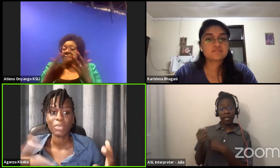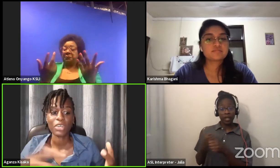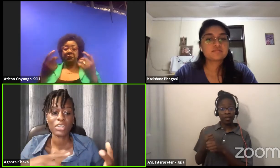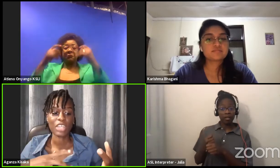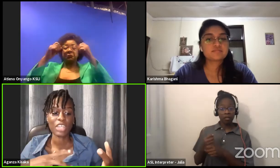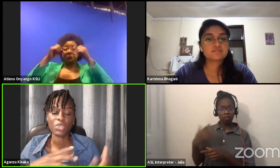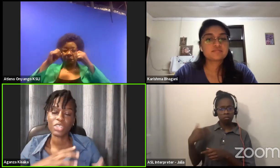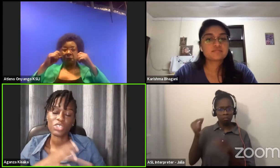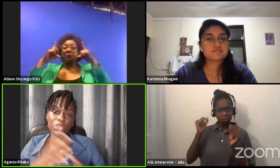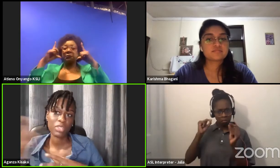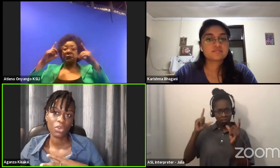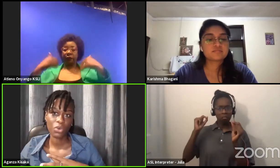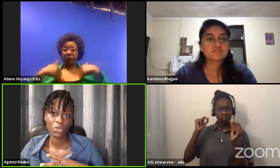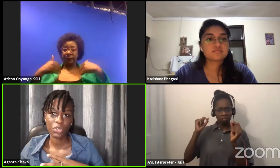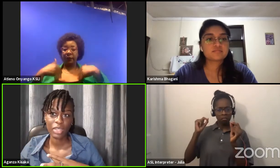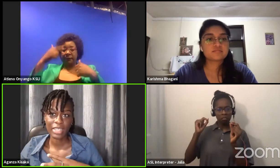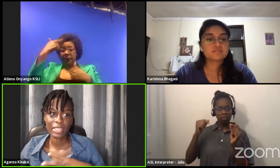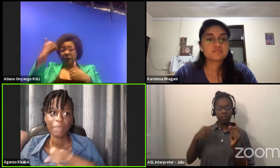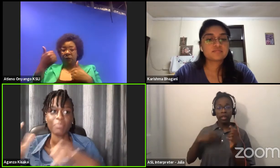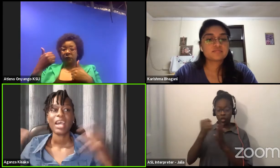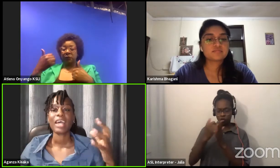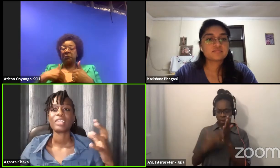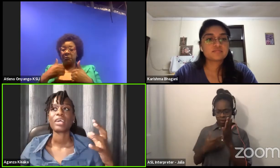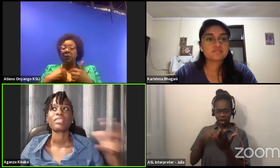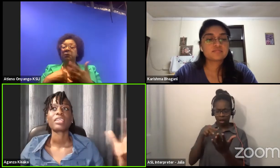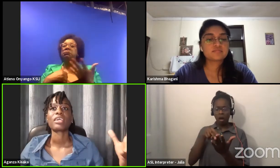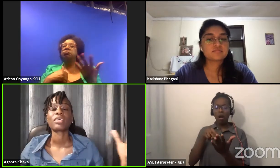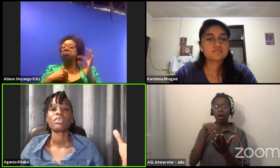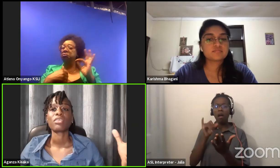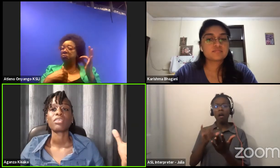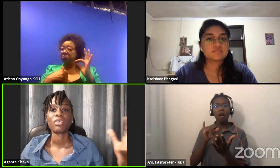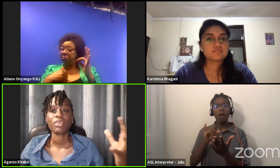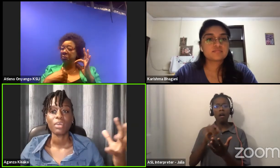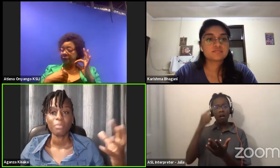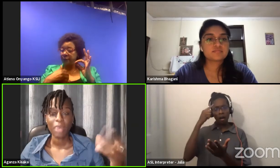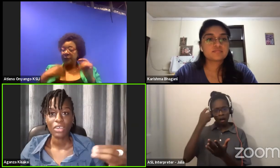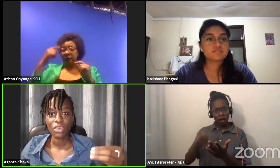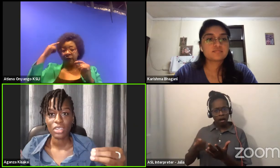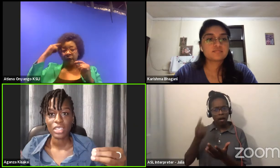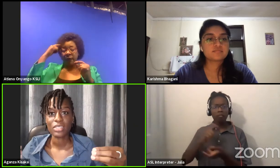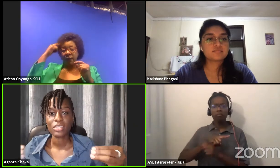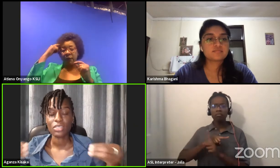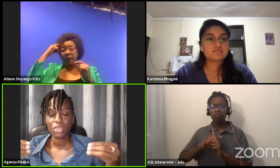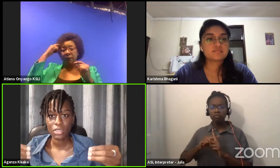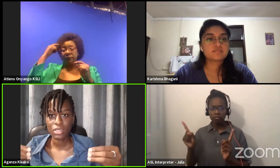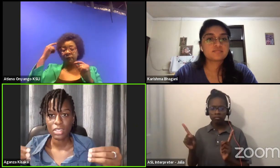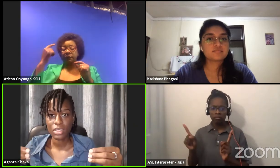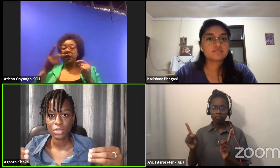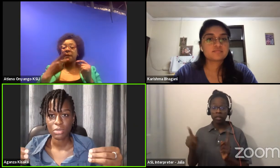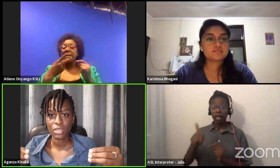because I saw the script in a whole new light and the Kampala audience got to see the script